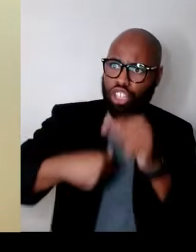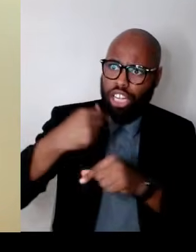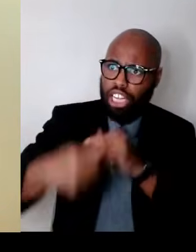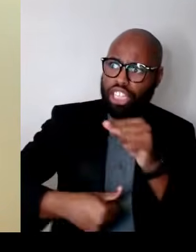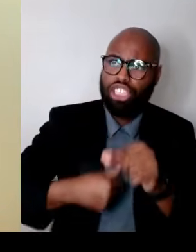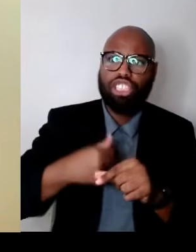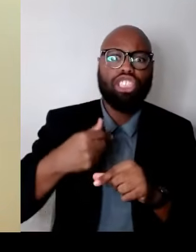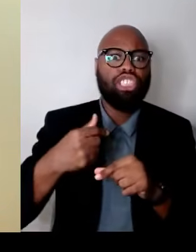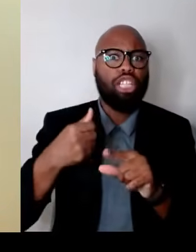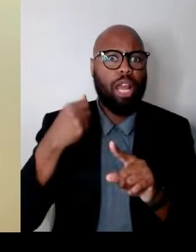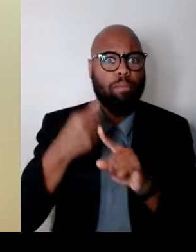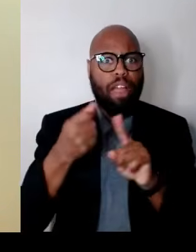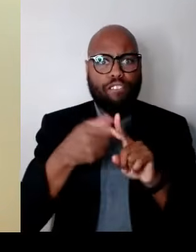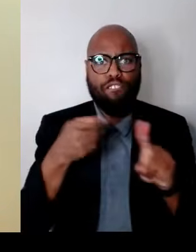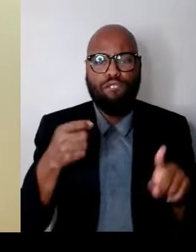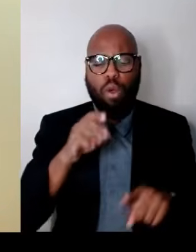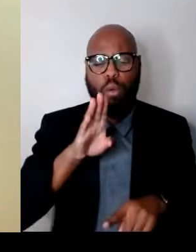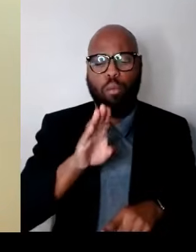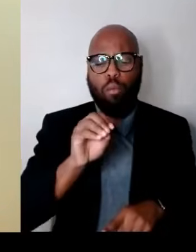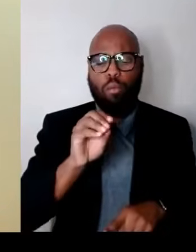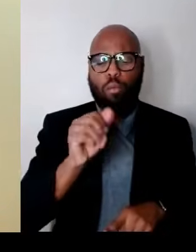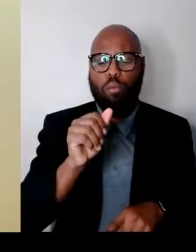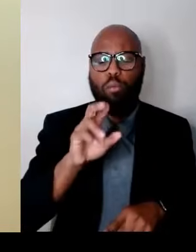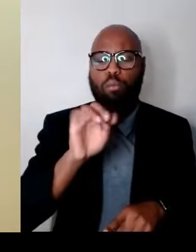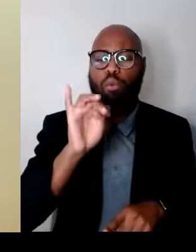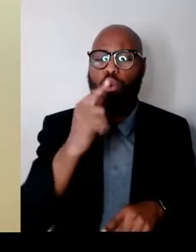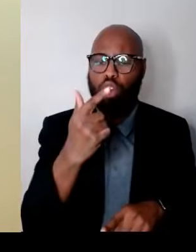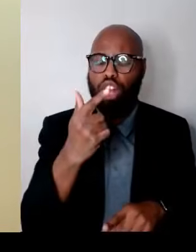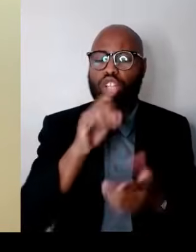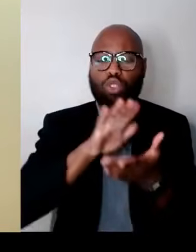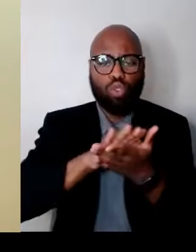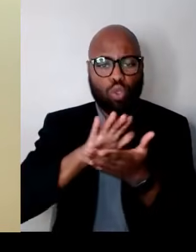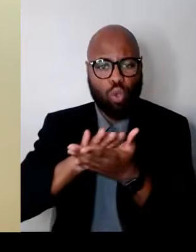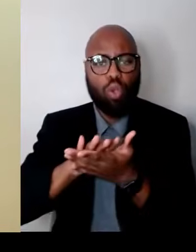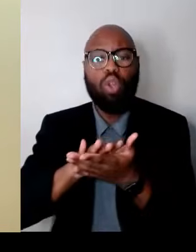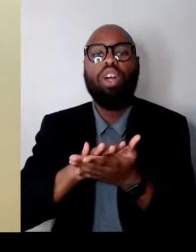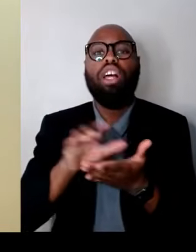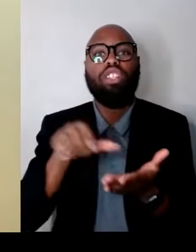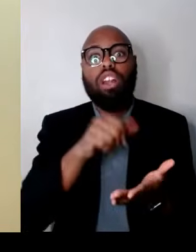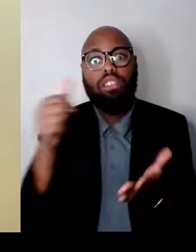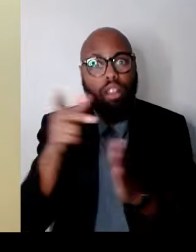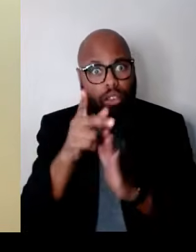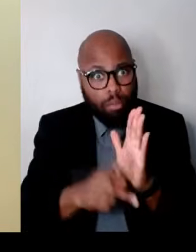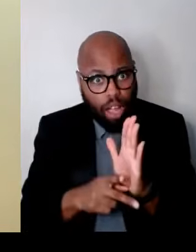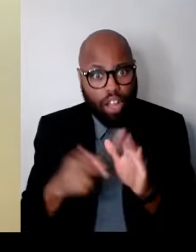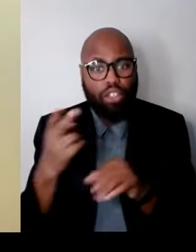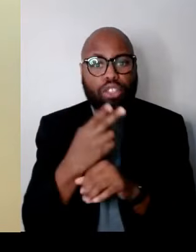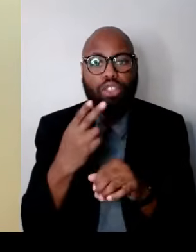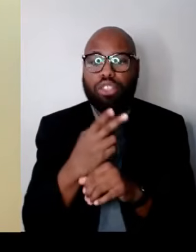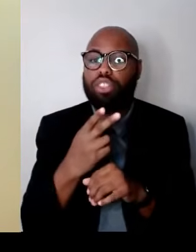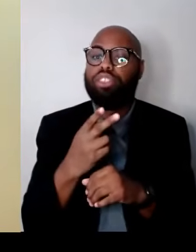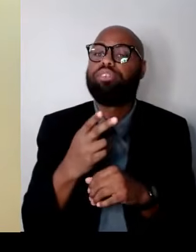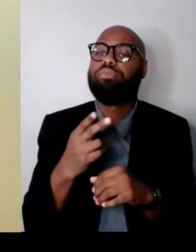which were yet another policy used in a certain stage of US history